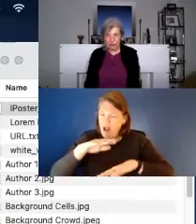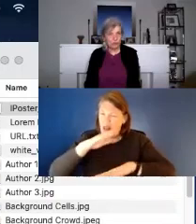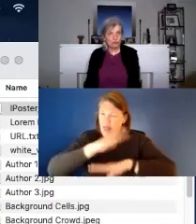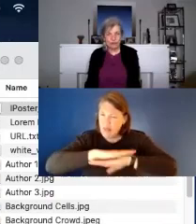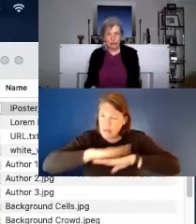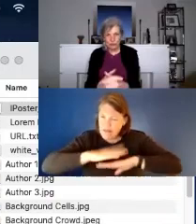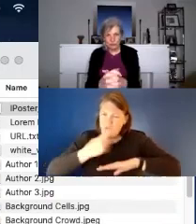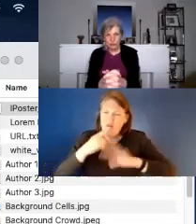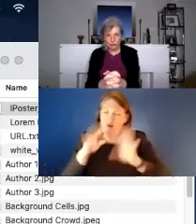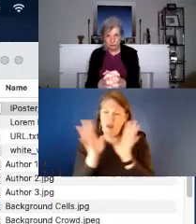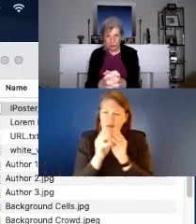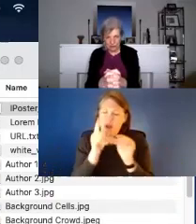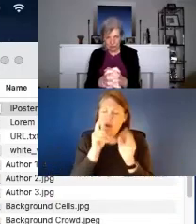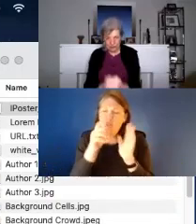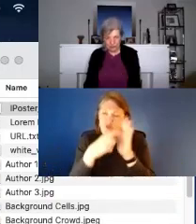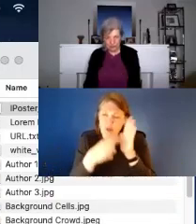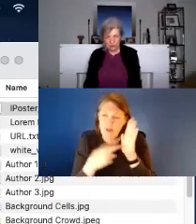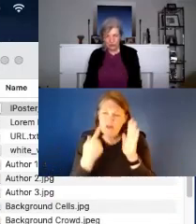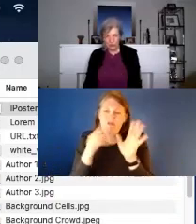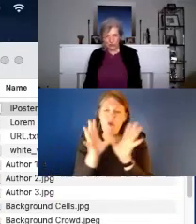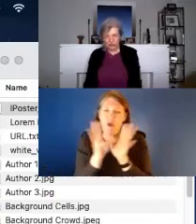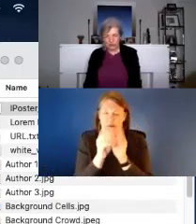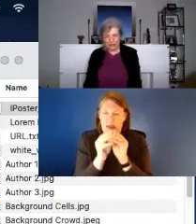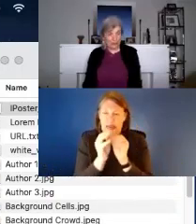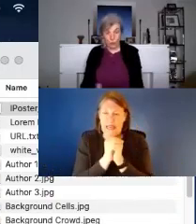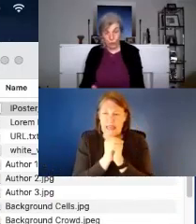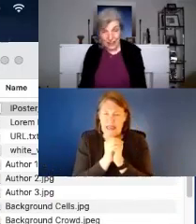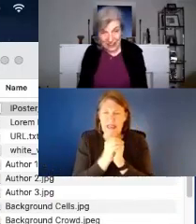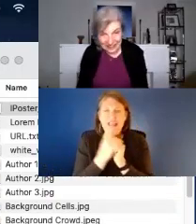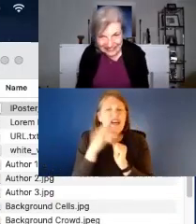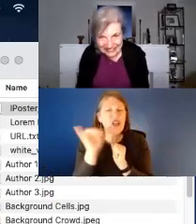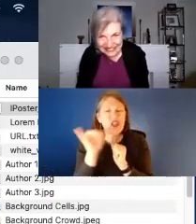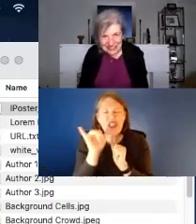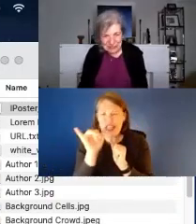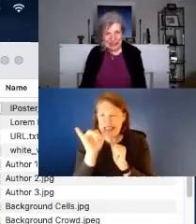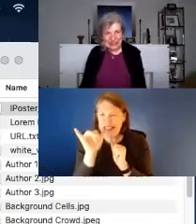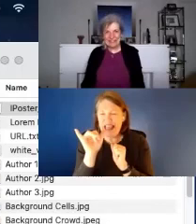who is registered for the meeting. 07:38:06 Just like, and away, if we had this